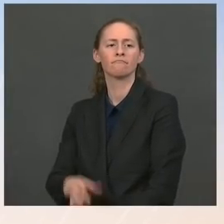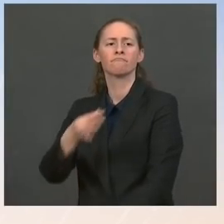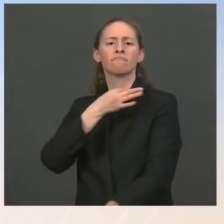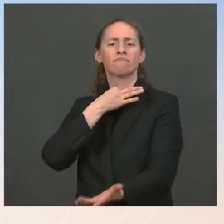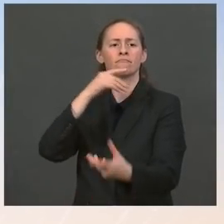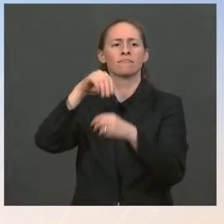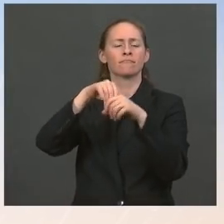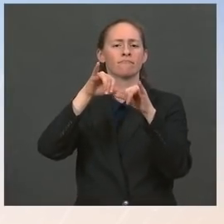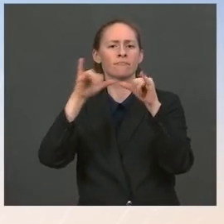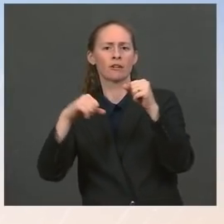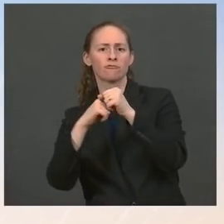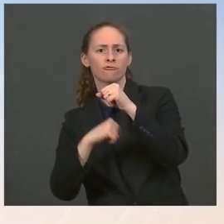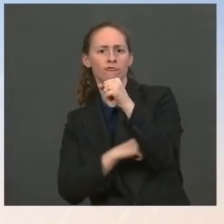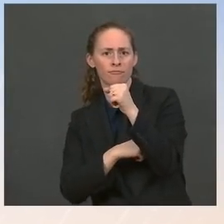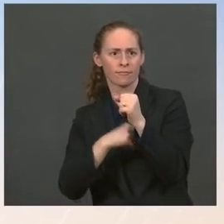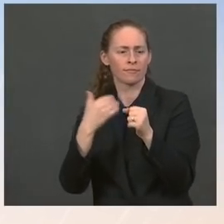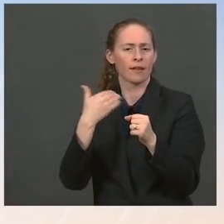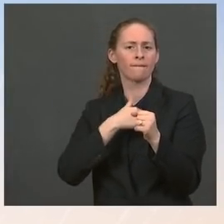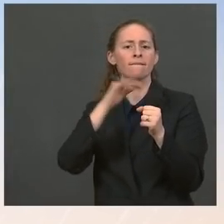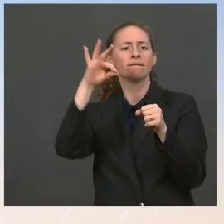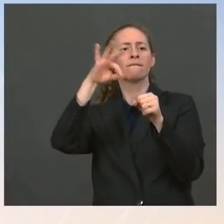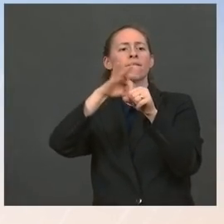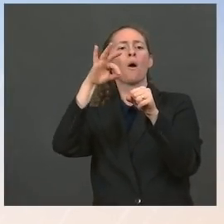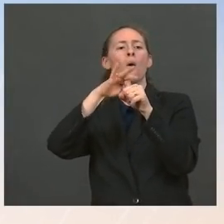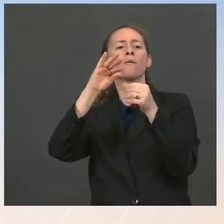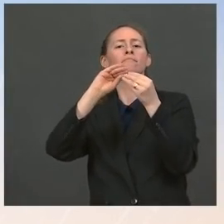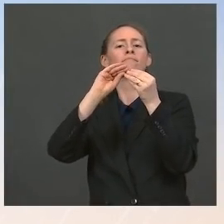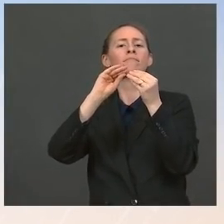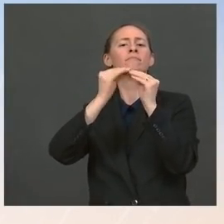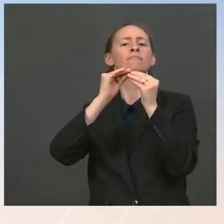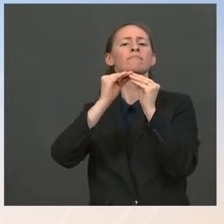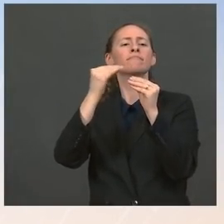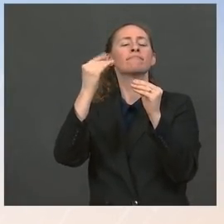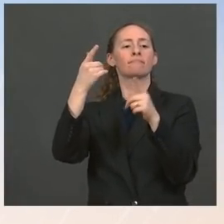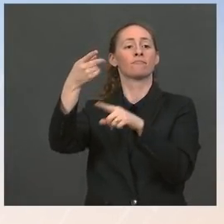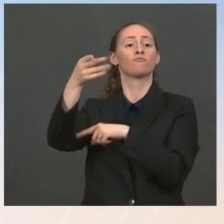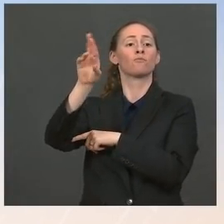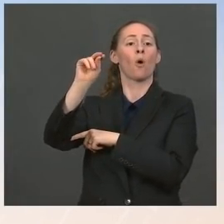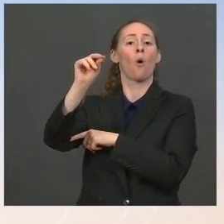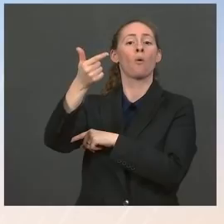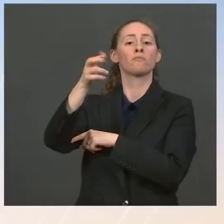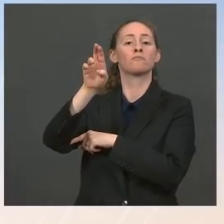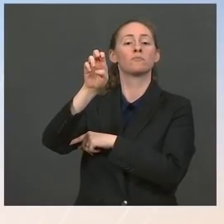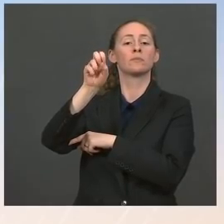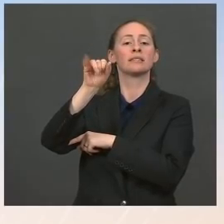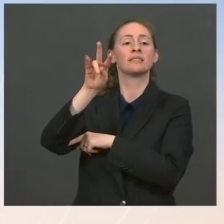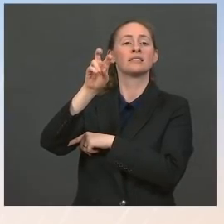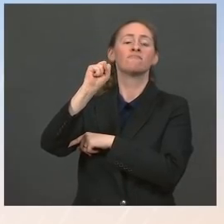there were a handful of progressives who voted against it; they explained their reasons. Going into Build Back Better,